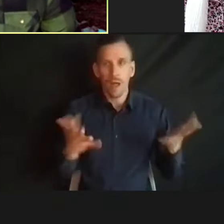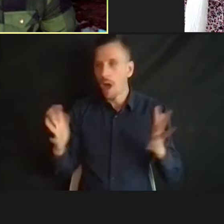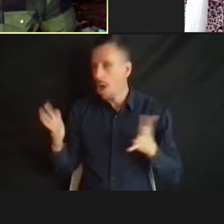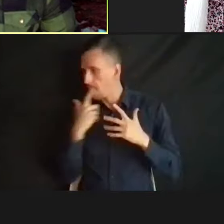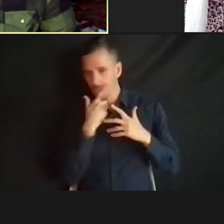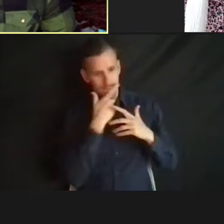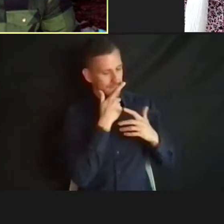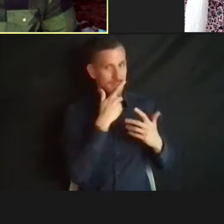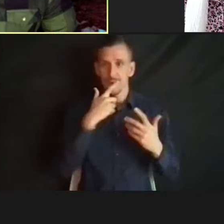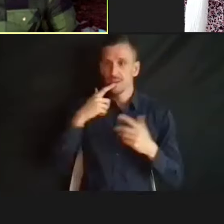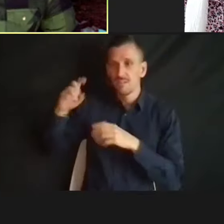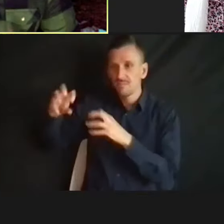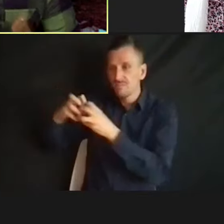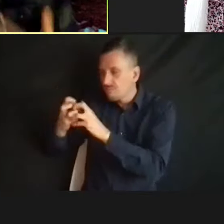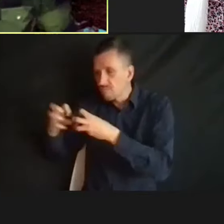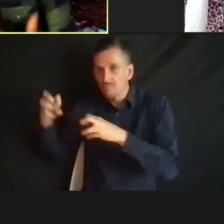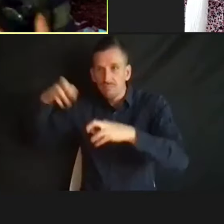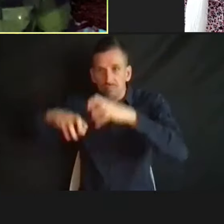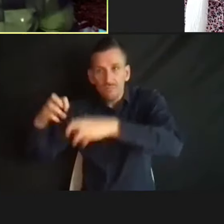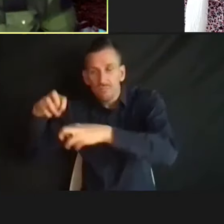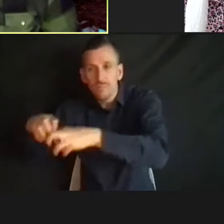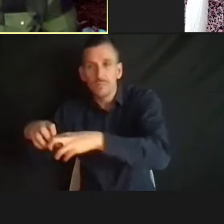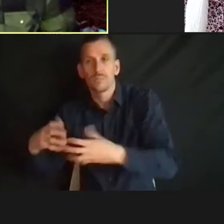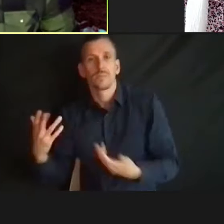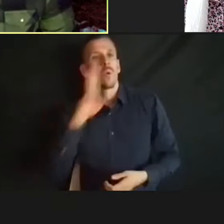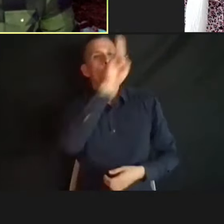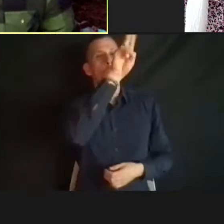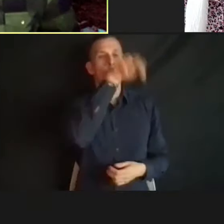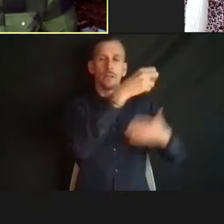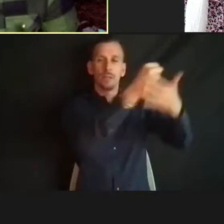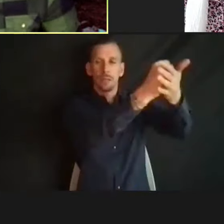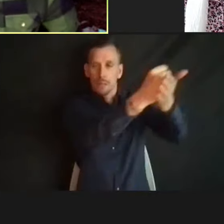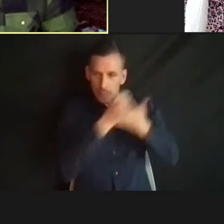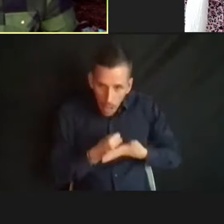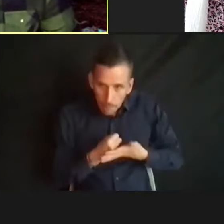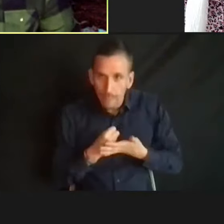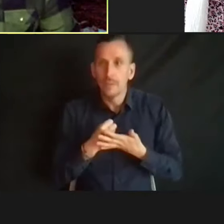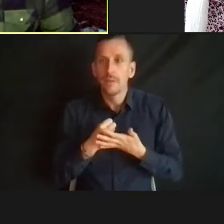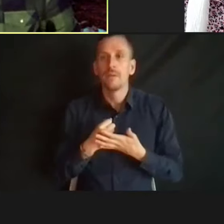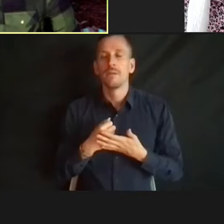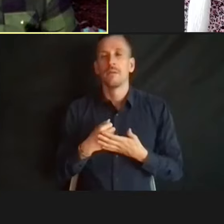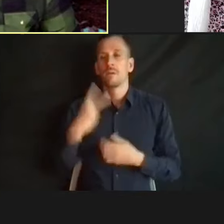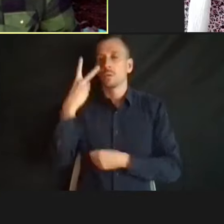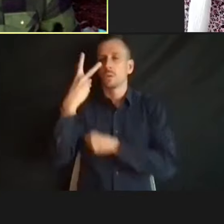You find that after two, three years, the weather of this place drastically changed,